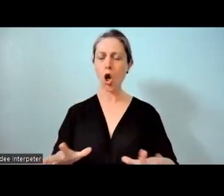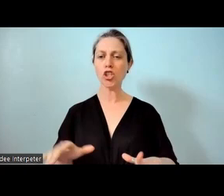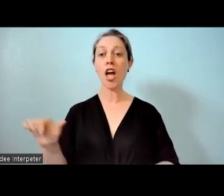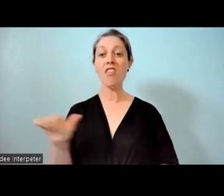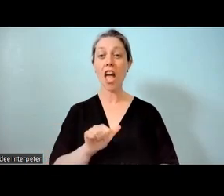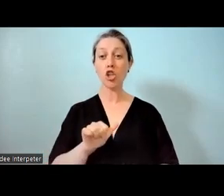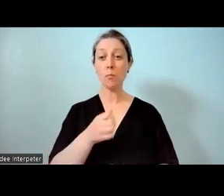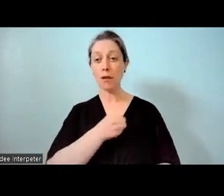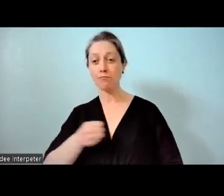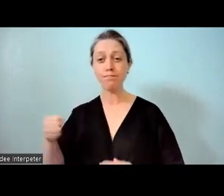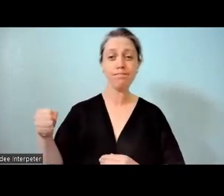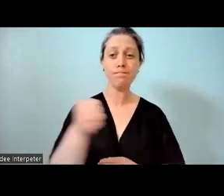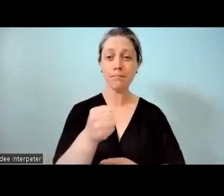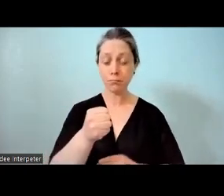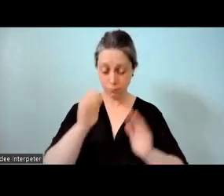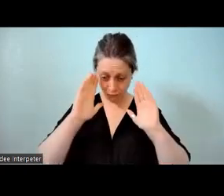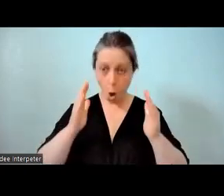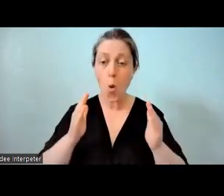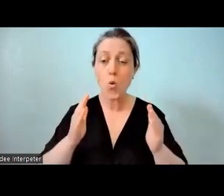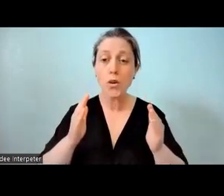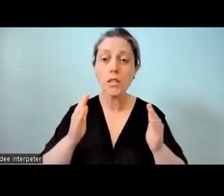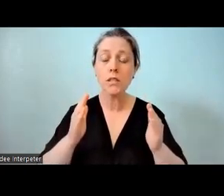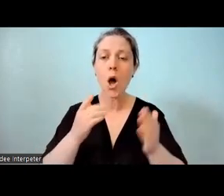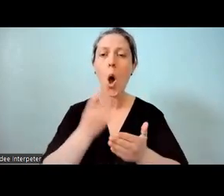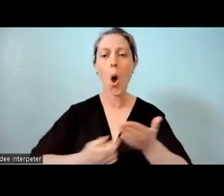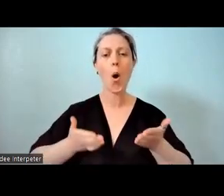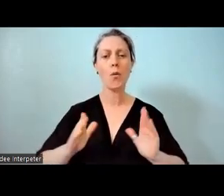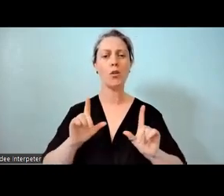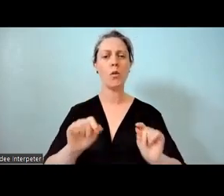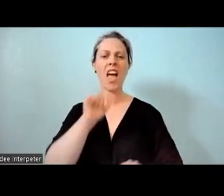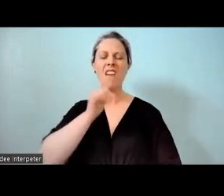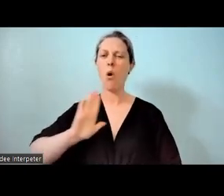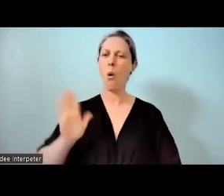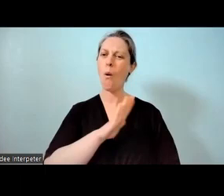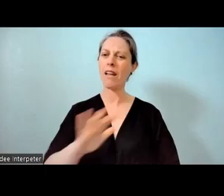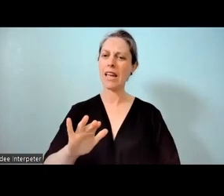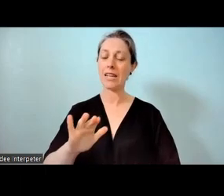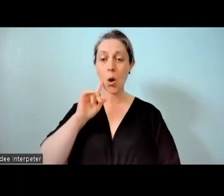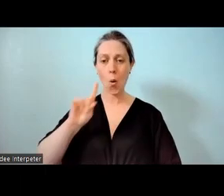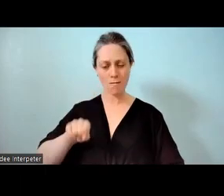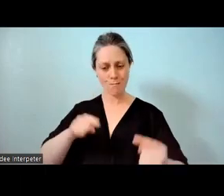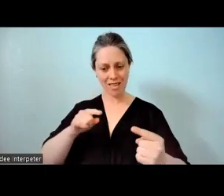But the only way we get to do that is if we're really good at meeting every kid where they're at, and giving them what they need to develop